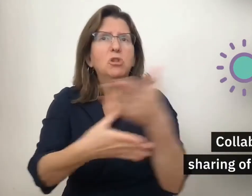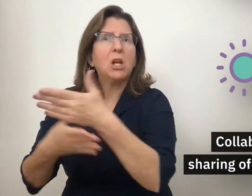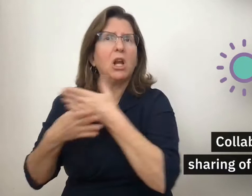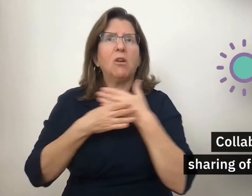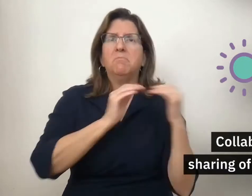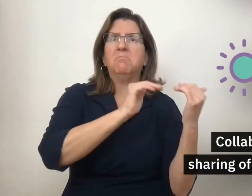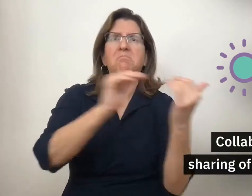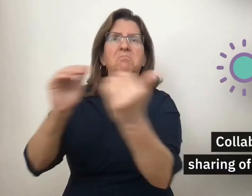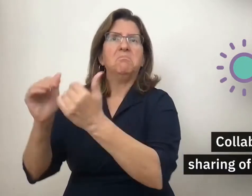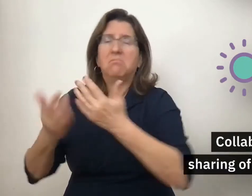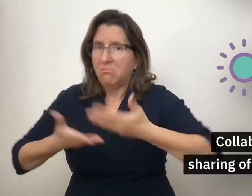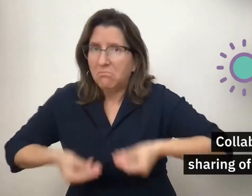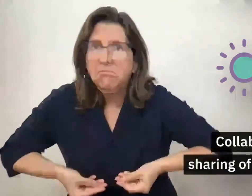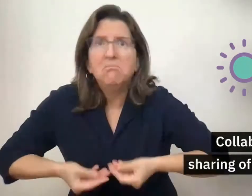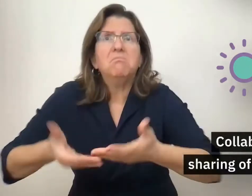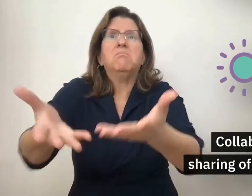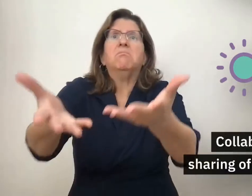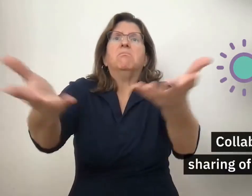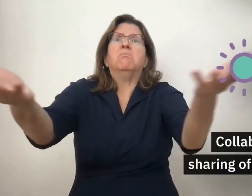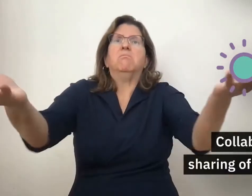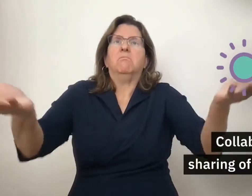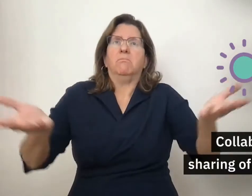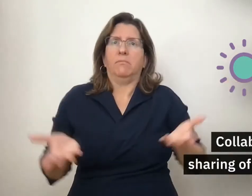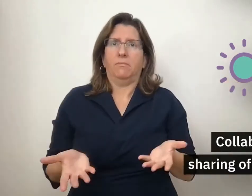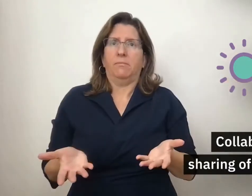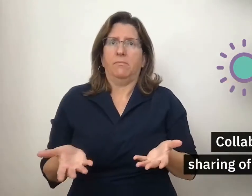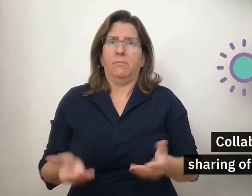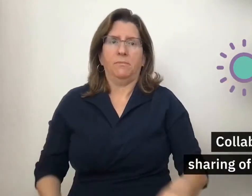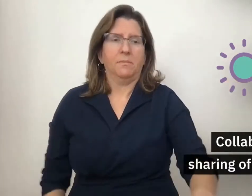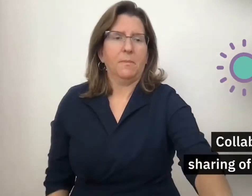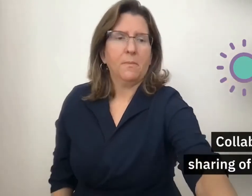and share freely and equally with others all resources.